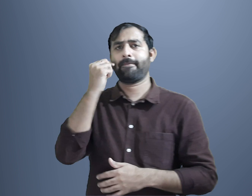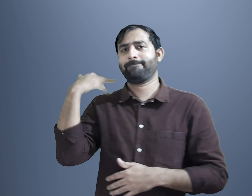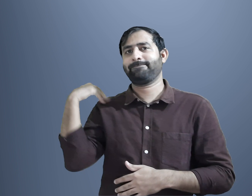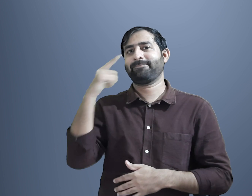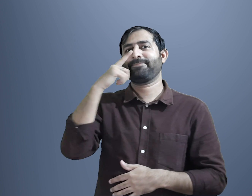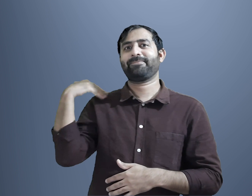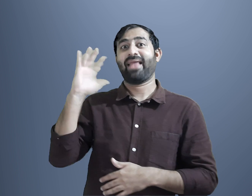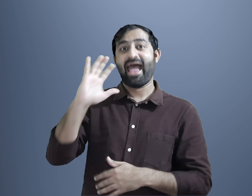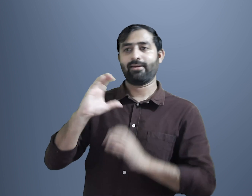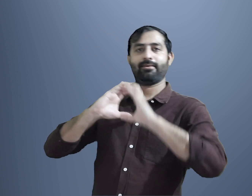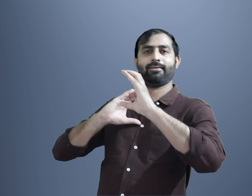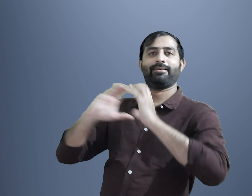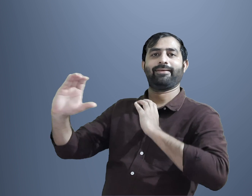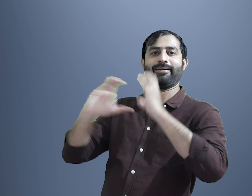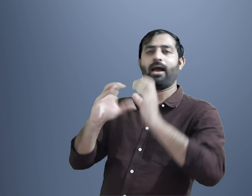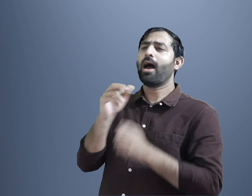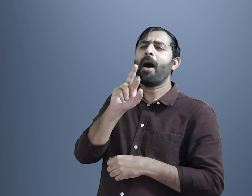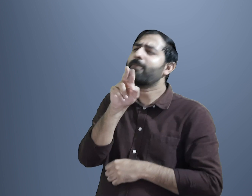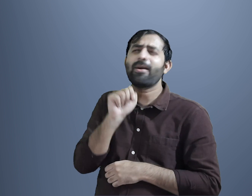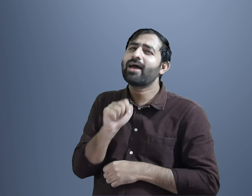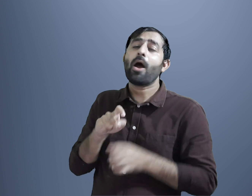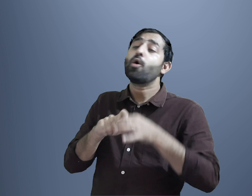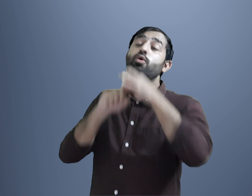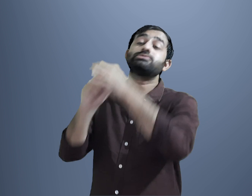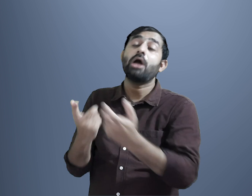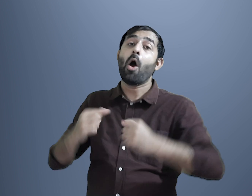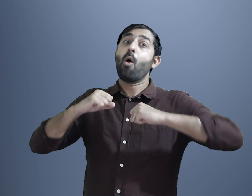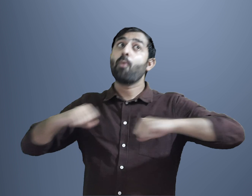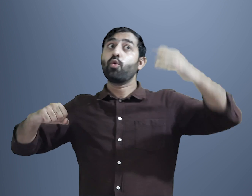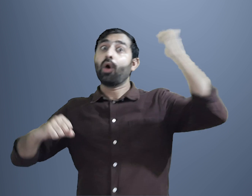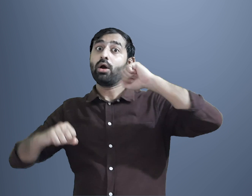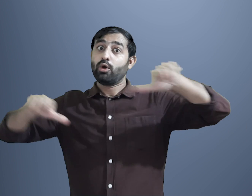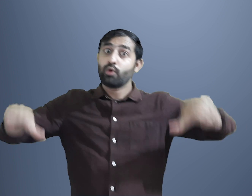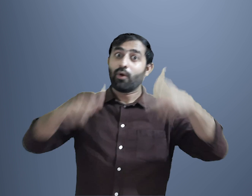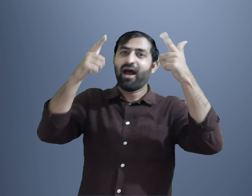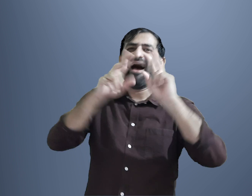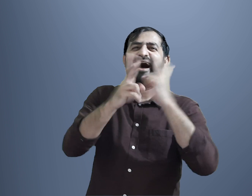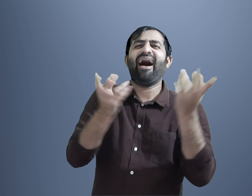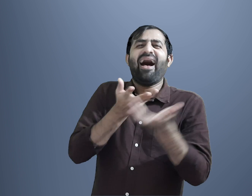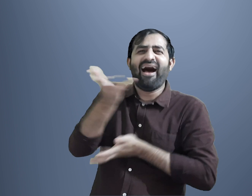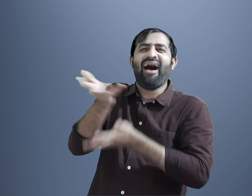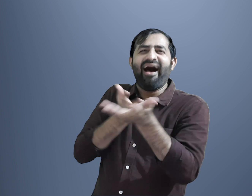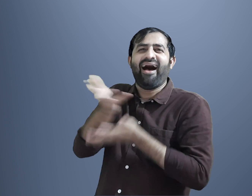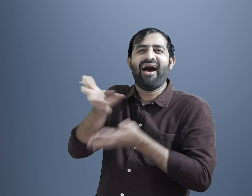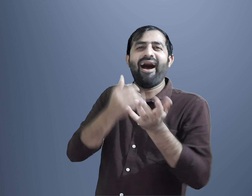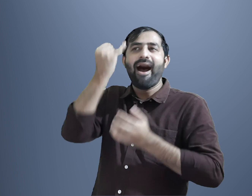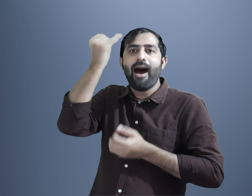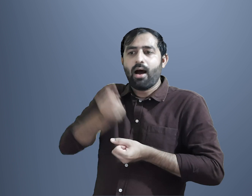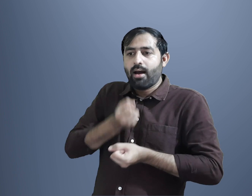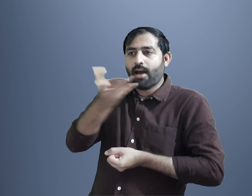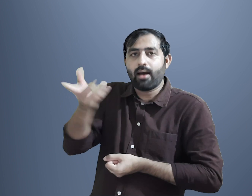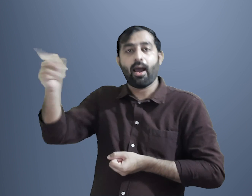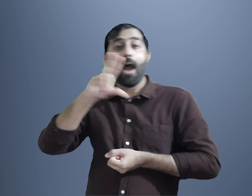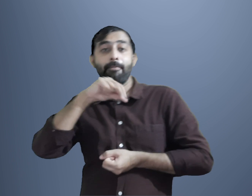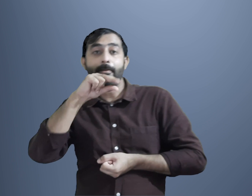When people communicate, they have to put ideas into words and sentences sot hat other can understand them.